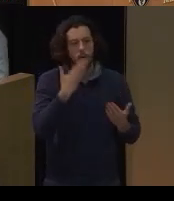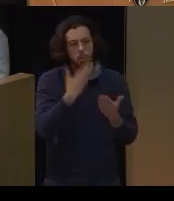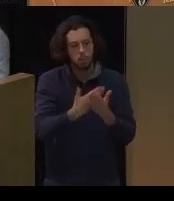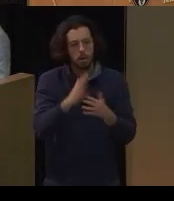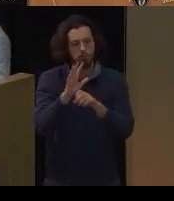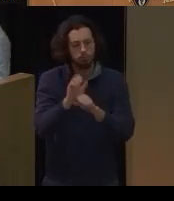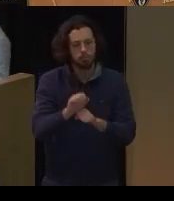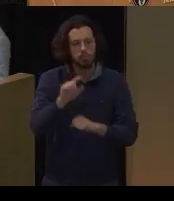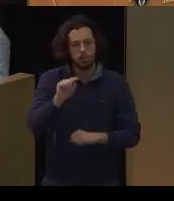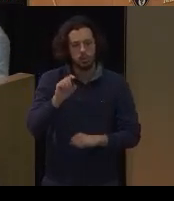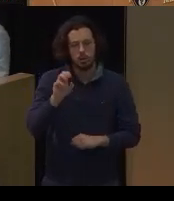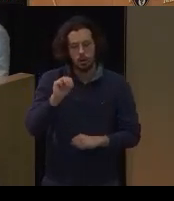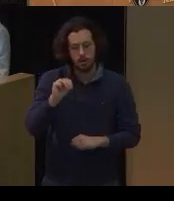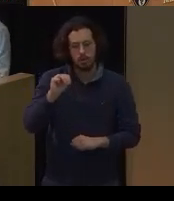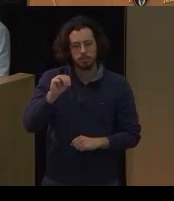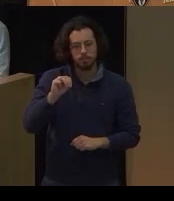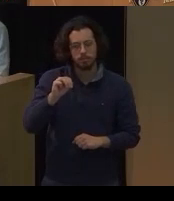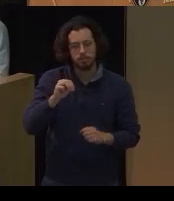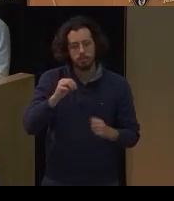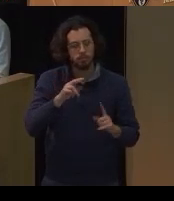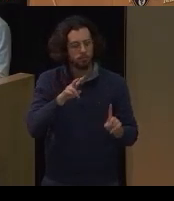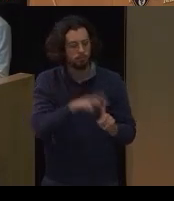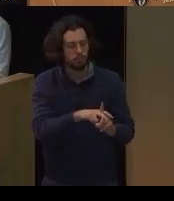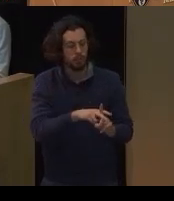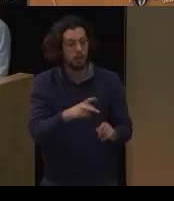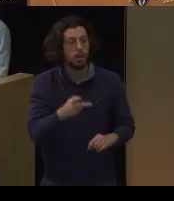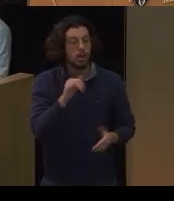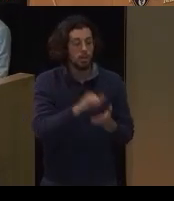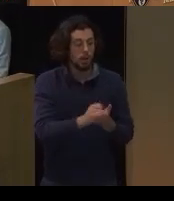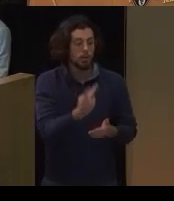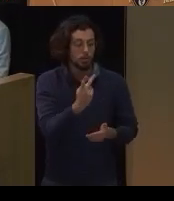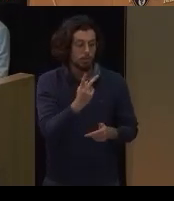scanner called The False belief task so in this task people read two types of vignettes vignettes